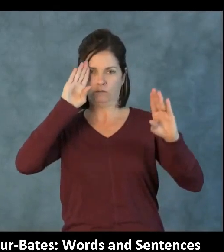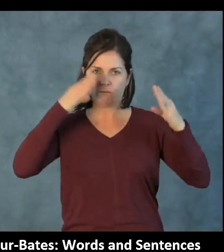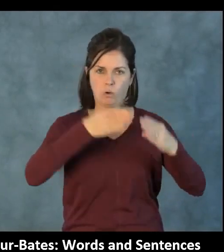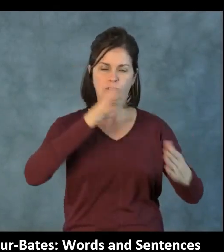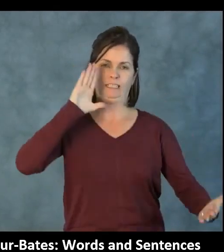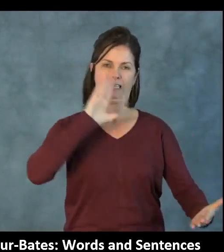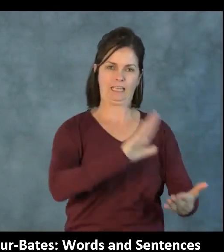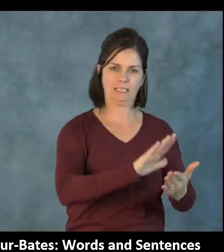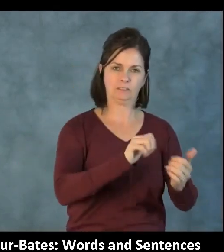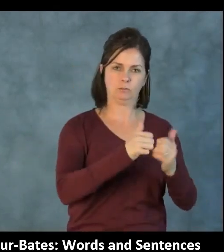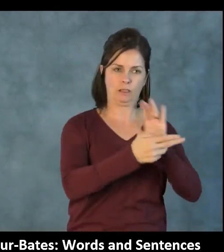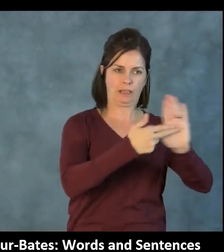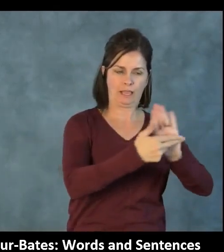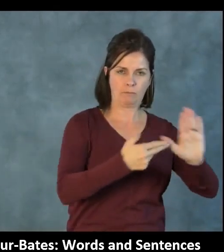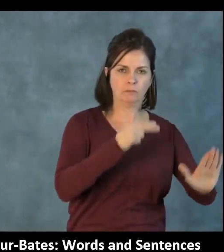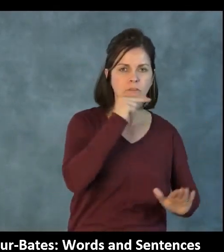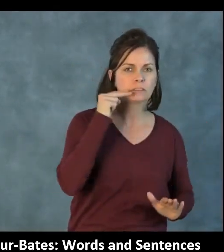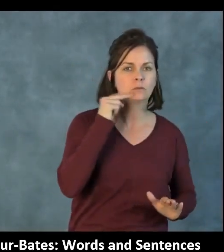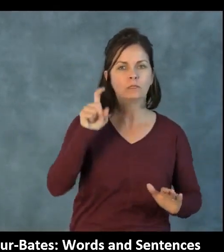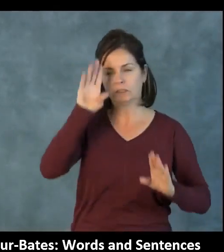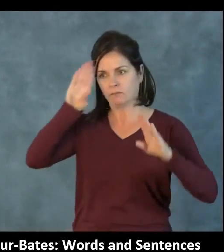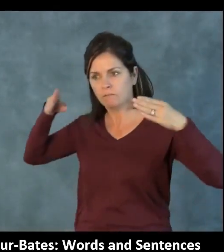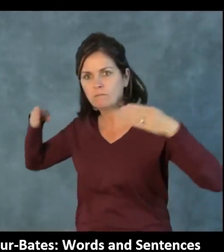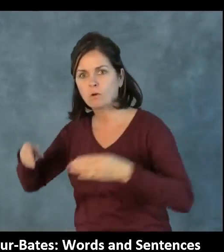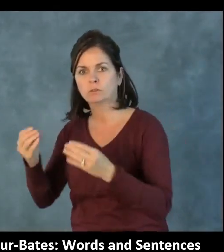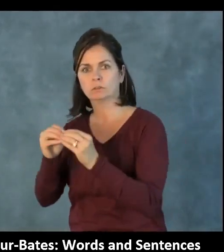and more on descriptive words, action words,